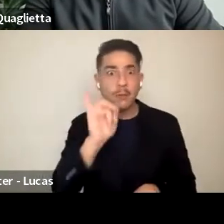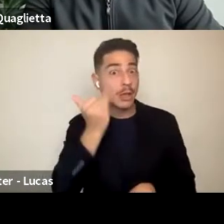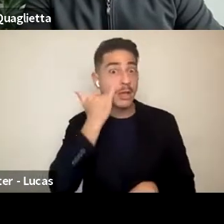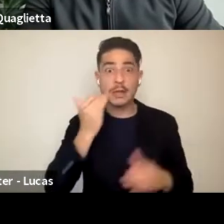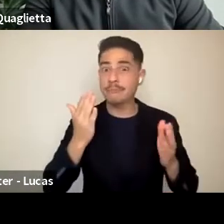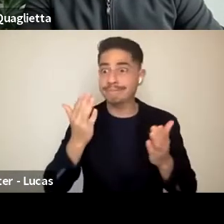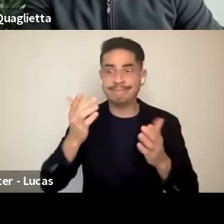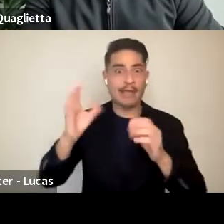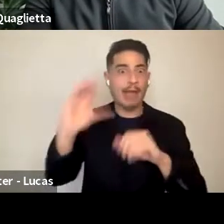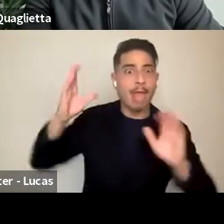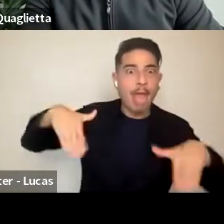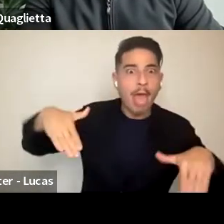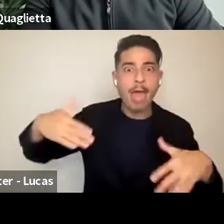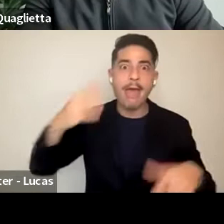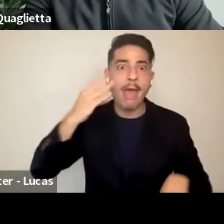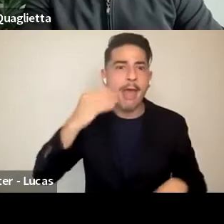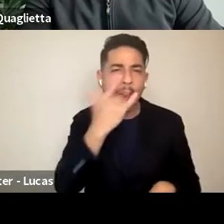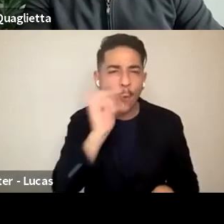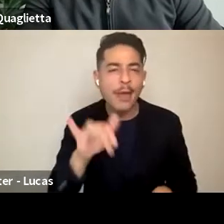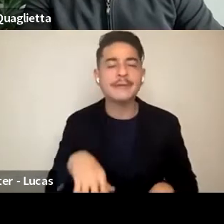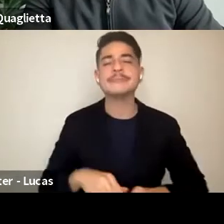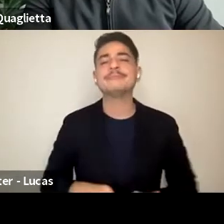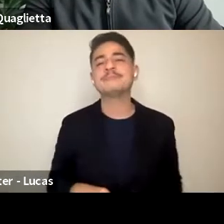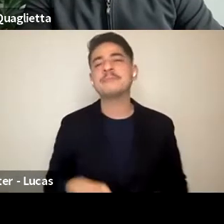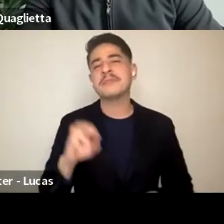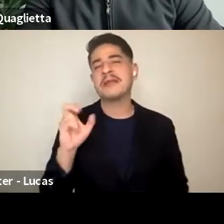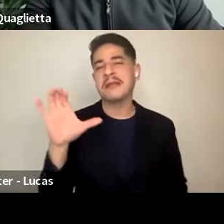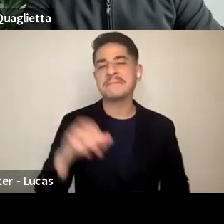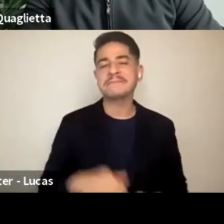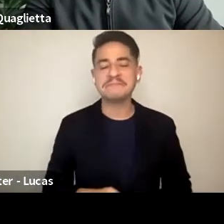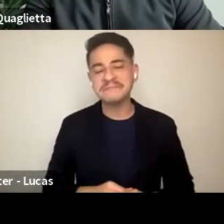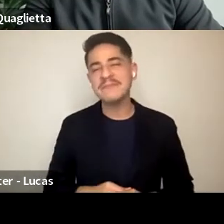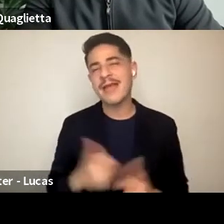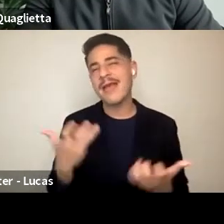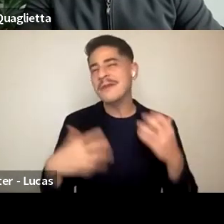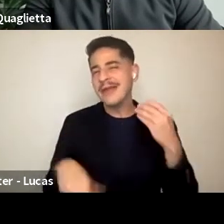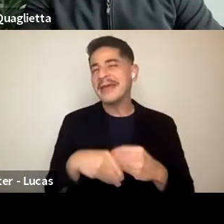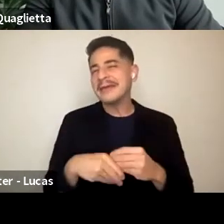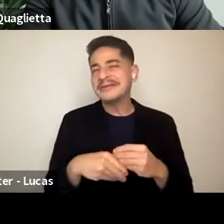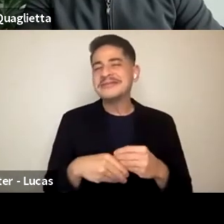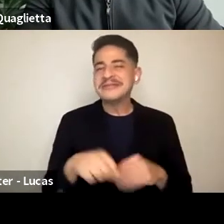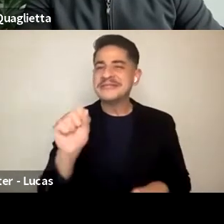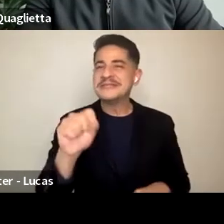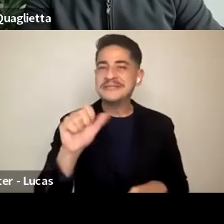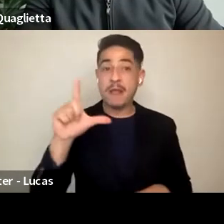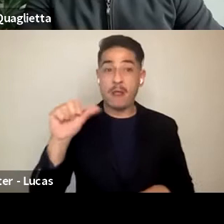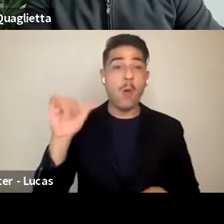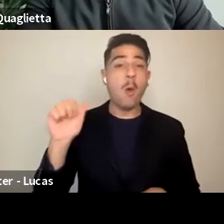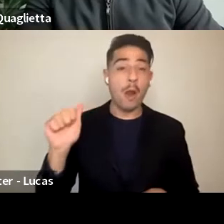Well, I do want to add something actually before I jump on that. And that is Laura made a couple of really good points